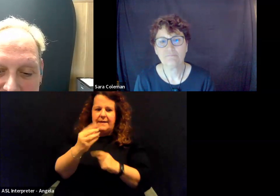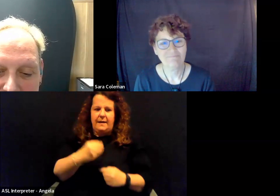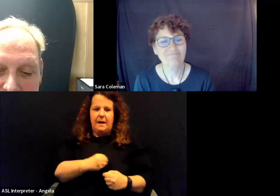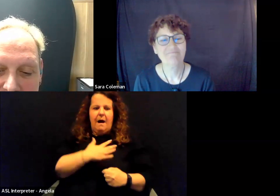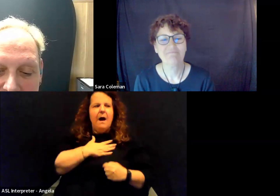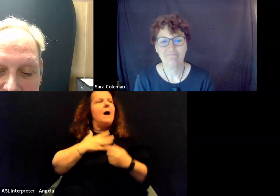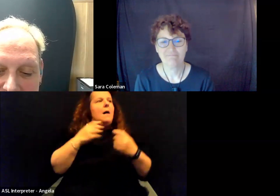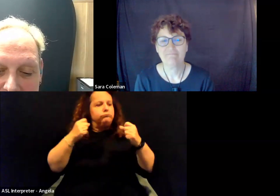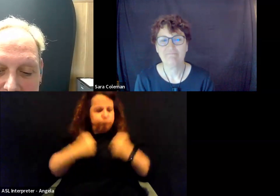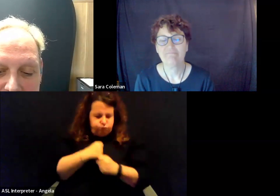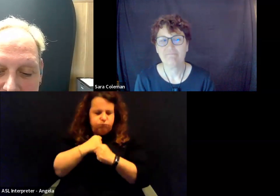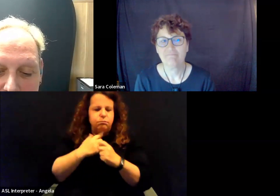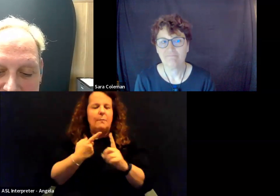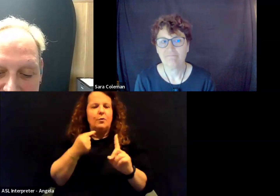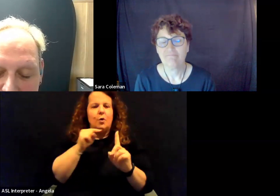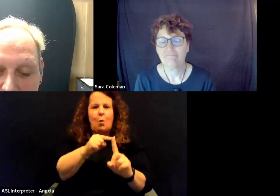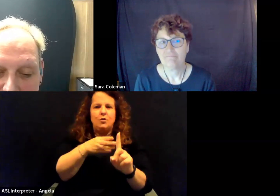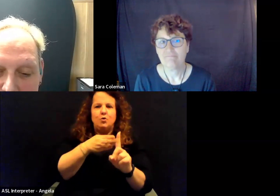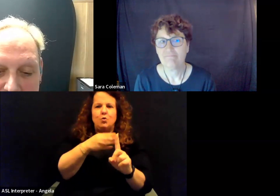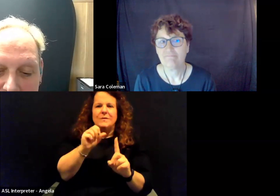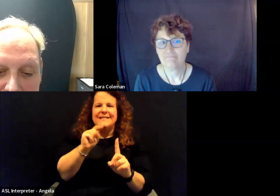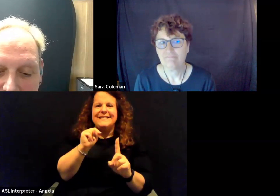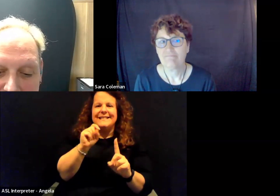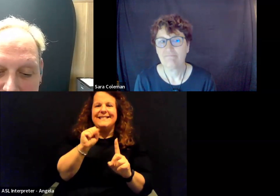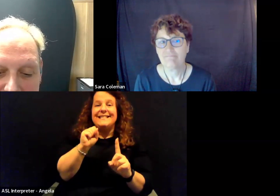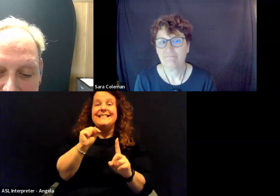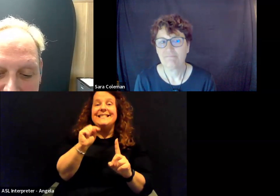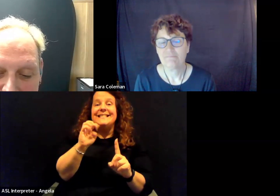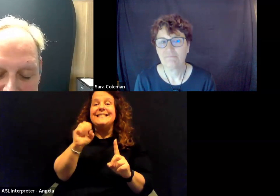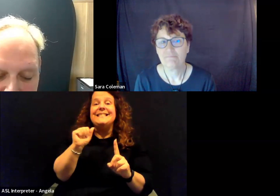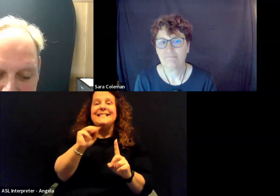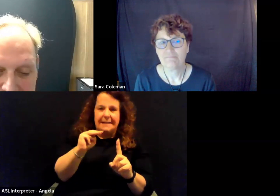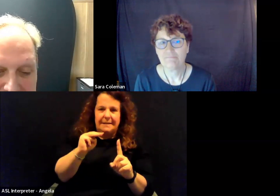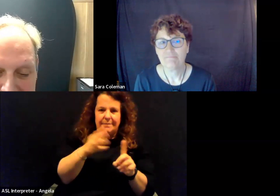into a STEM or STEAM, rather, field. Thank you so much.